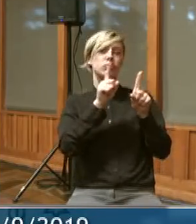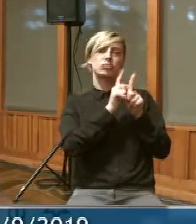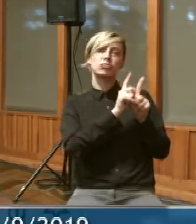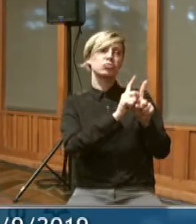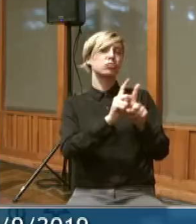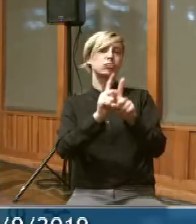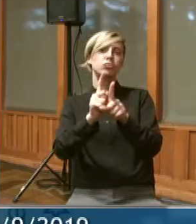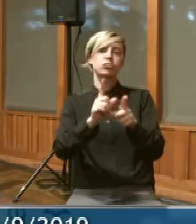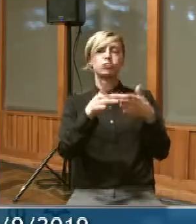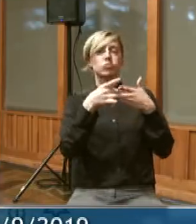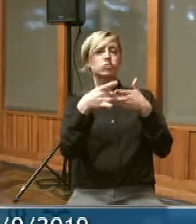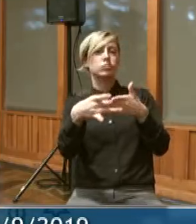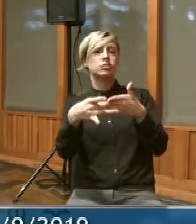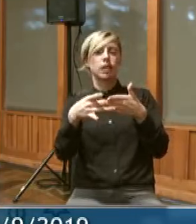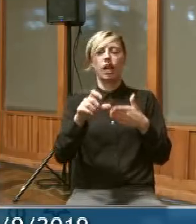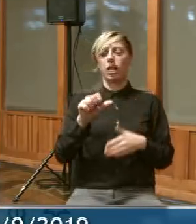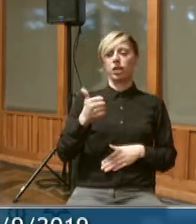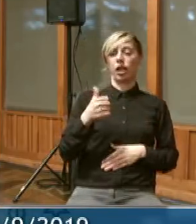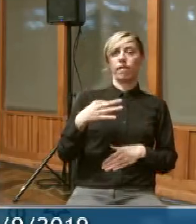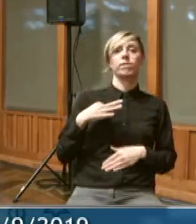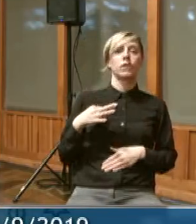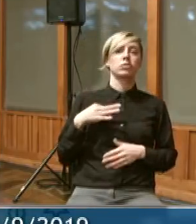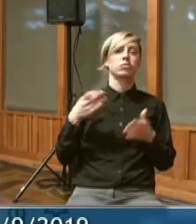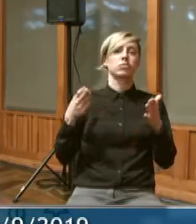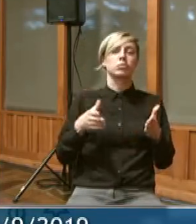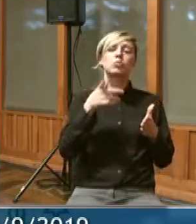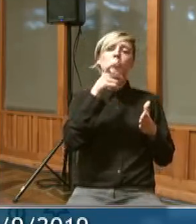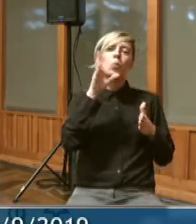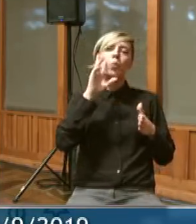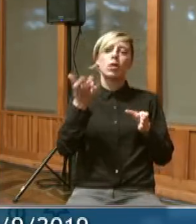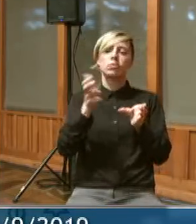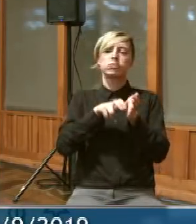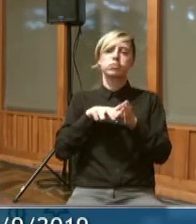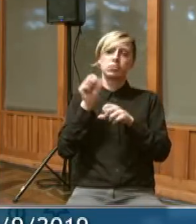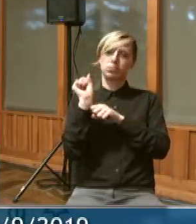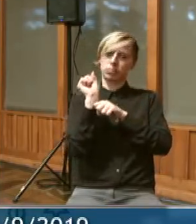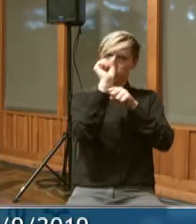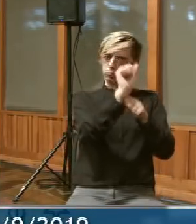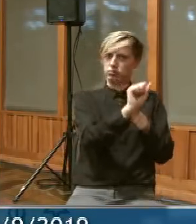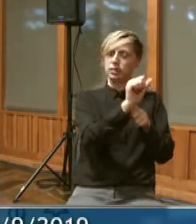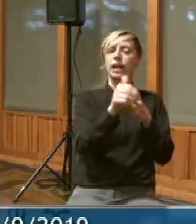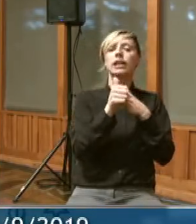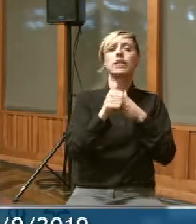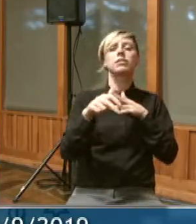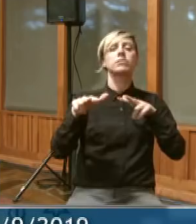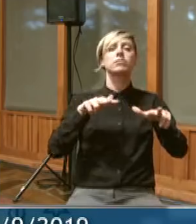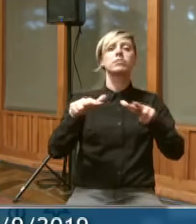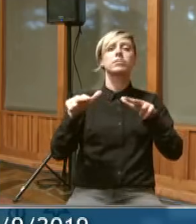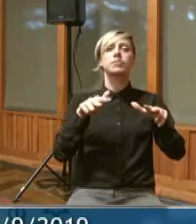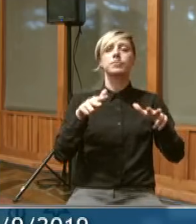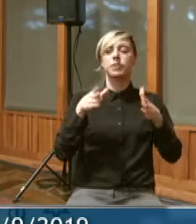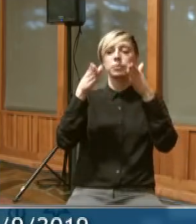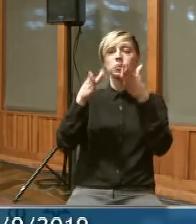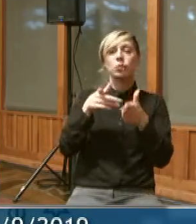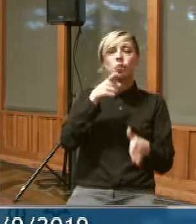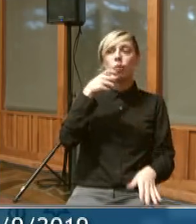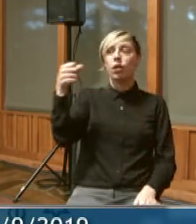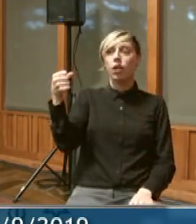BUDGET CUT PROPOSAL. WE HAVE ONE PAID WORKER FOR THE HIKING PROGRAM AND TEN VOLUNTEERS WHO DRIVE US AND LEAD